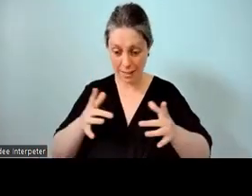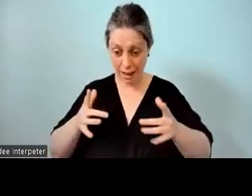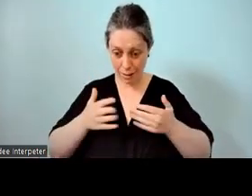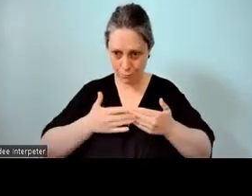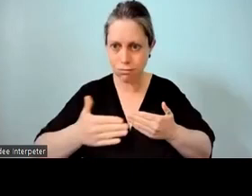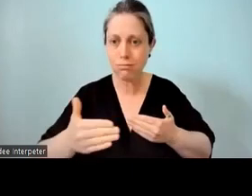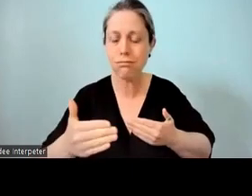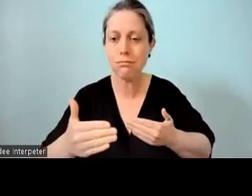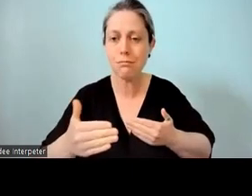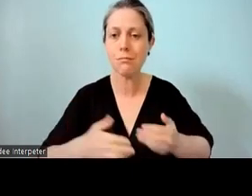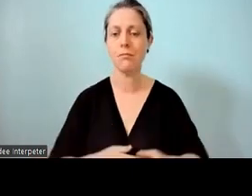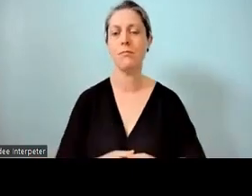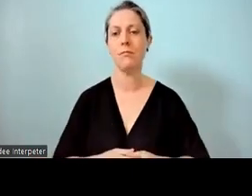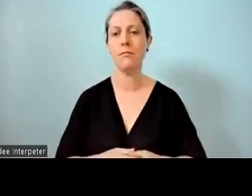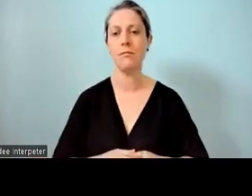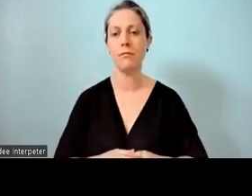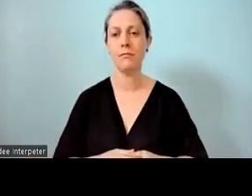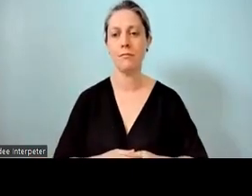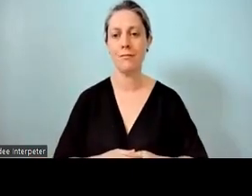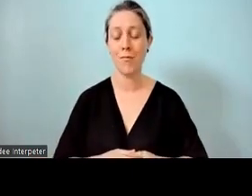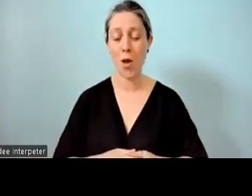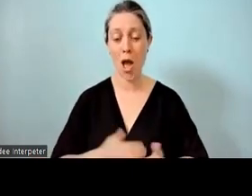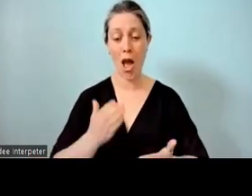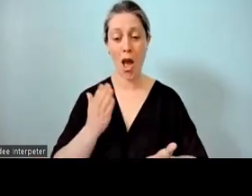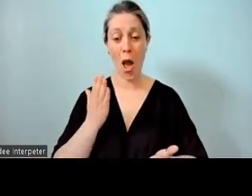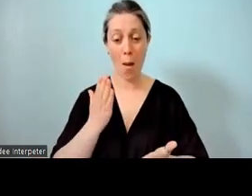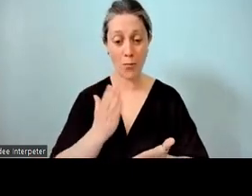I'm sure as we keep iterating, or if there are other iterations,